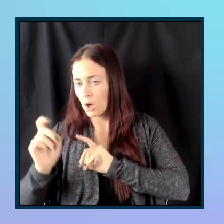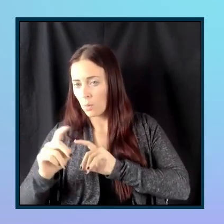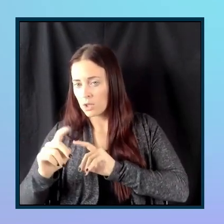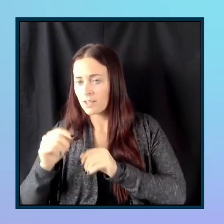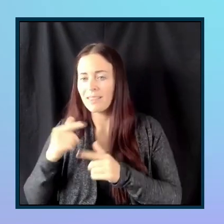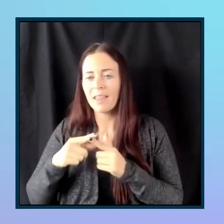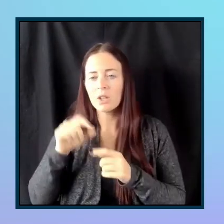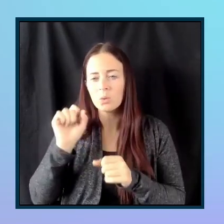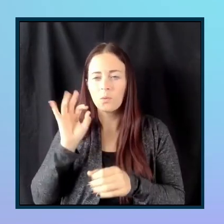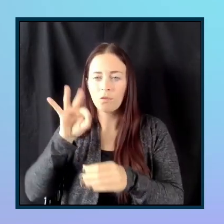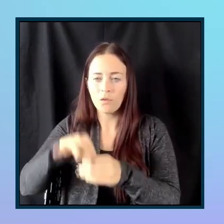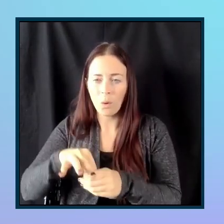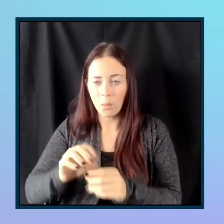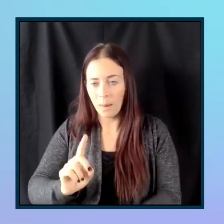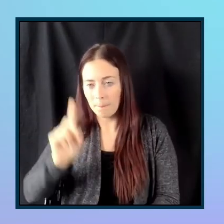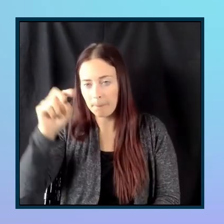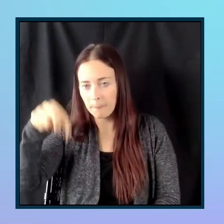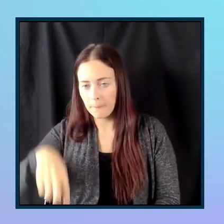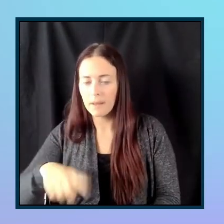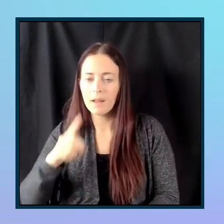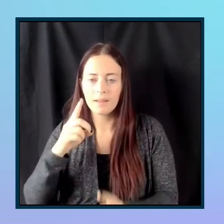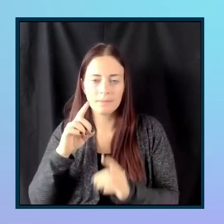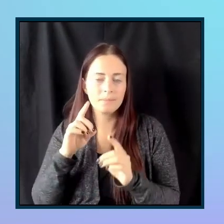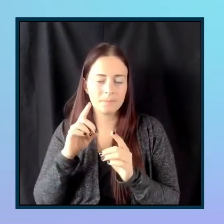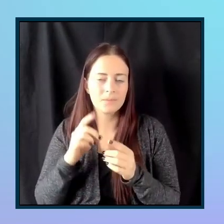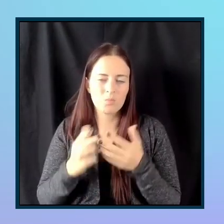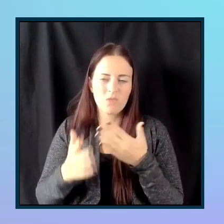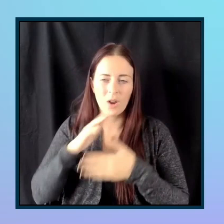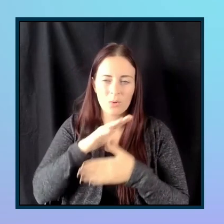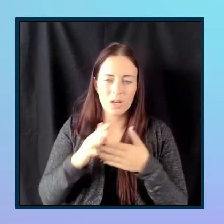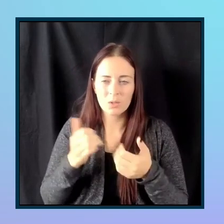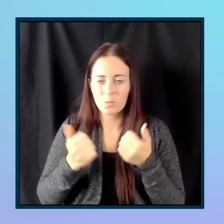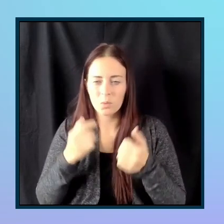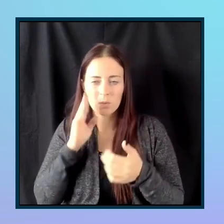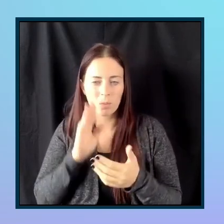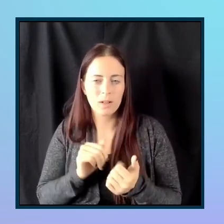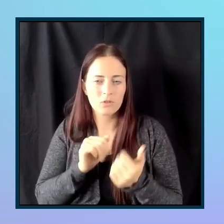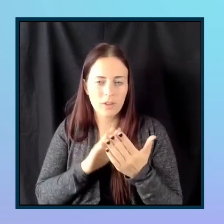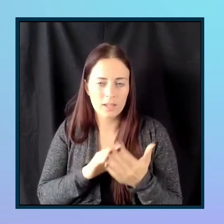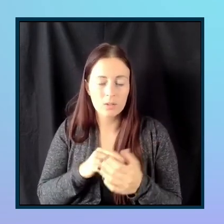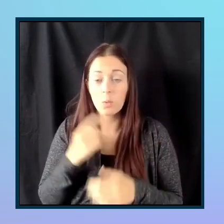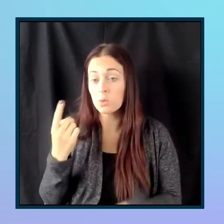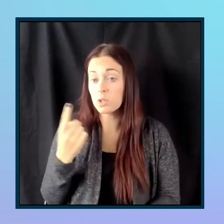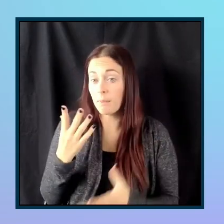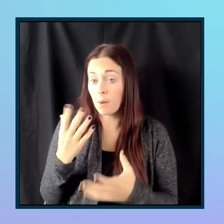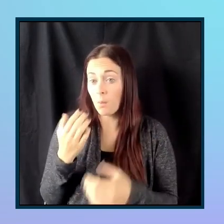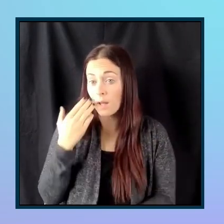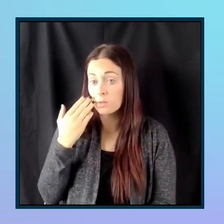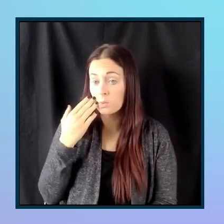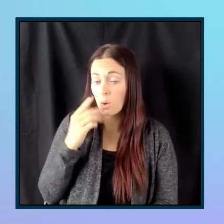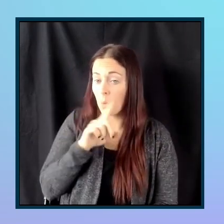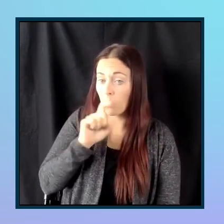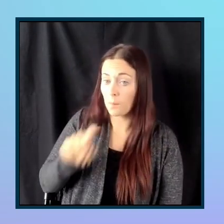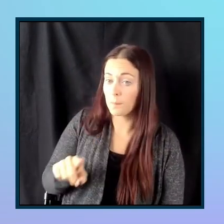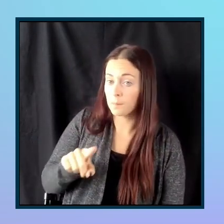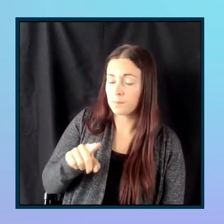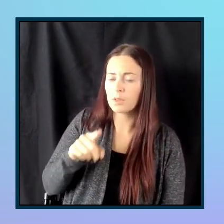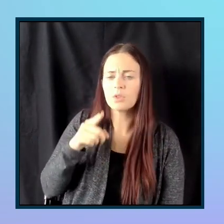so we make sure we get to them. So a couple that have come in, someone wants to know if you have some new ways